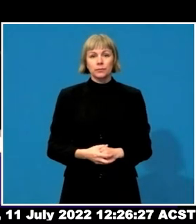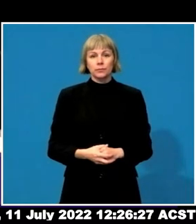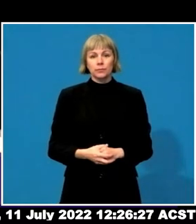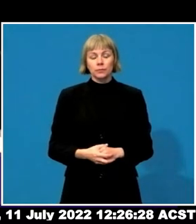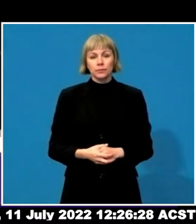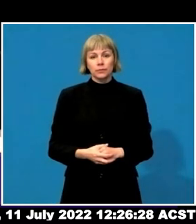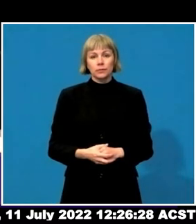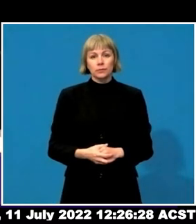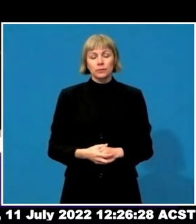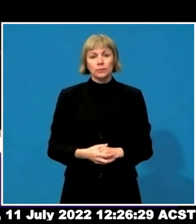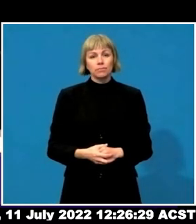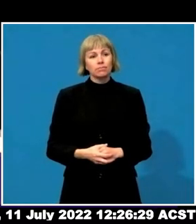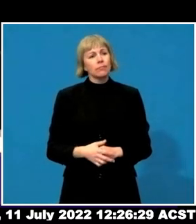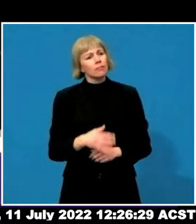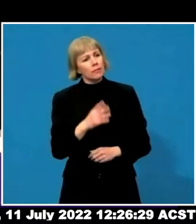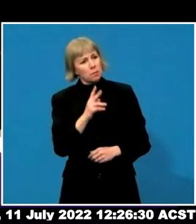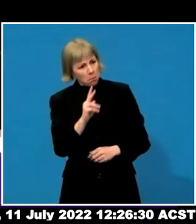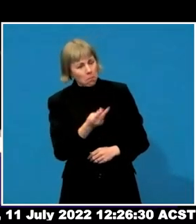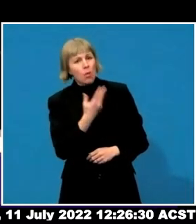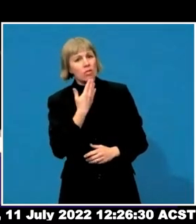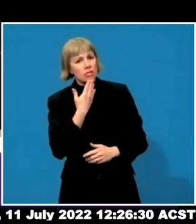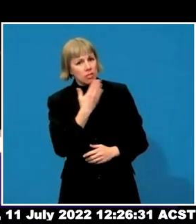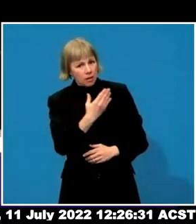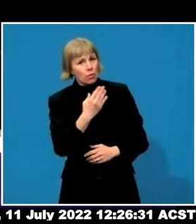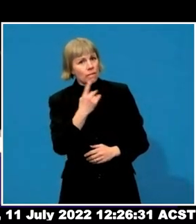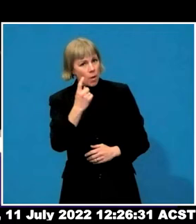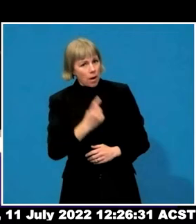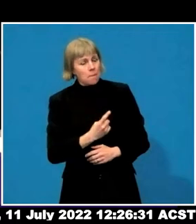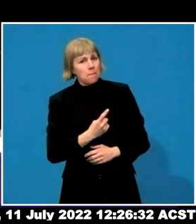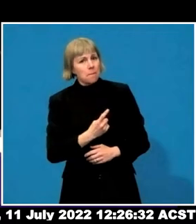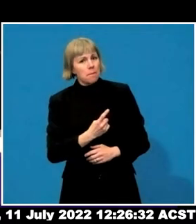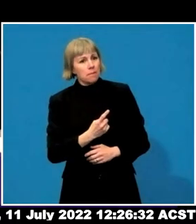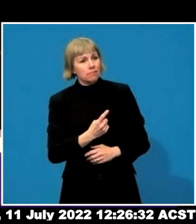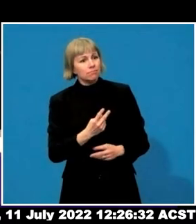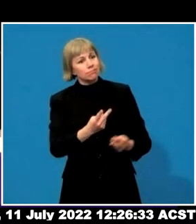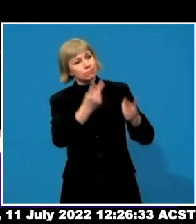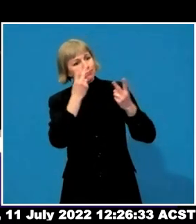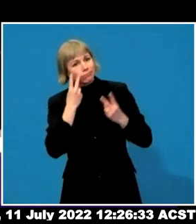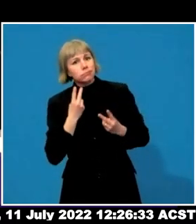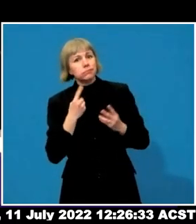Daisy and Joziah, thank you so much for coming from Tennant Creek to Alice Springs to